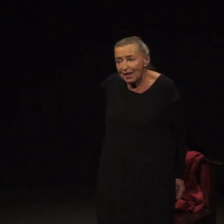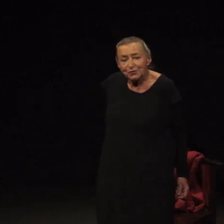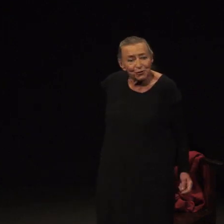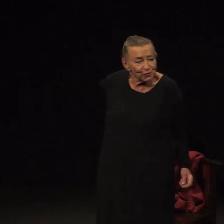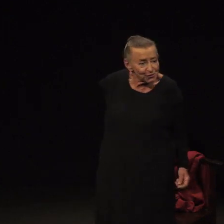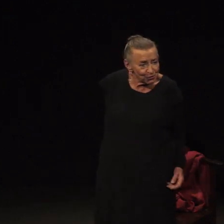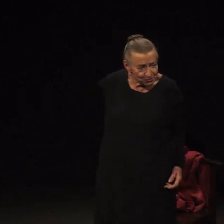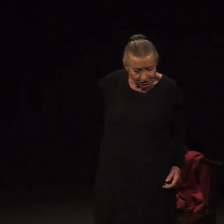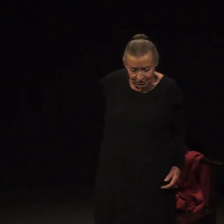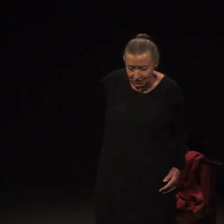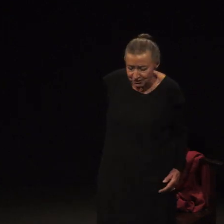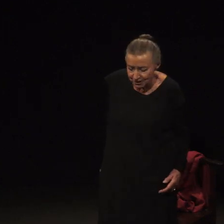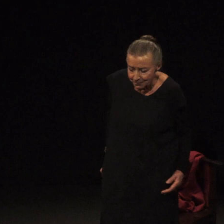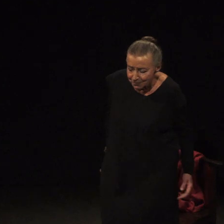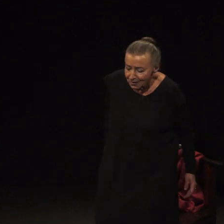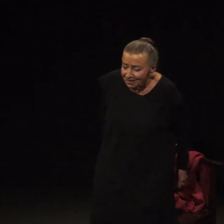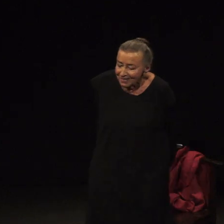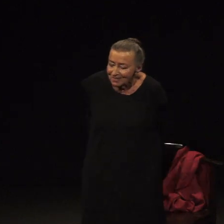To this Zosia responded: